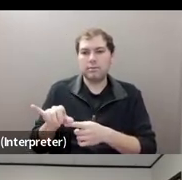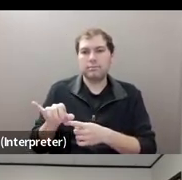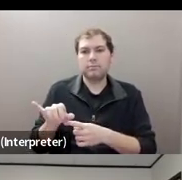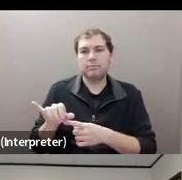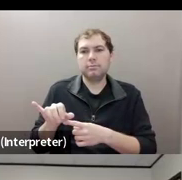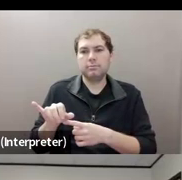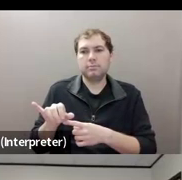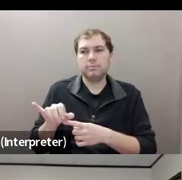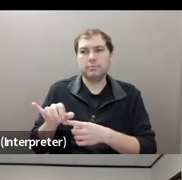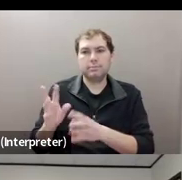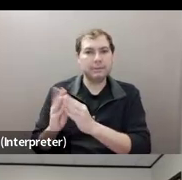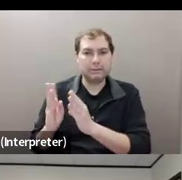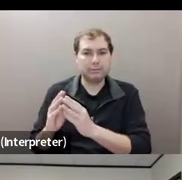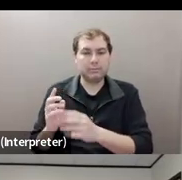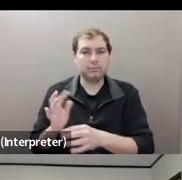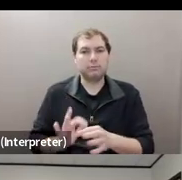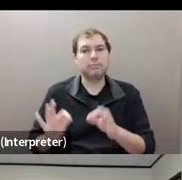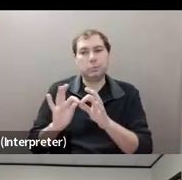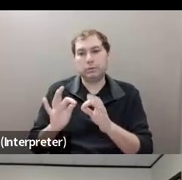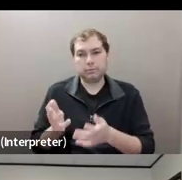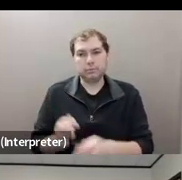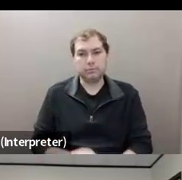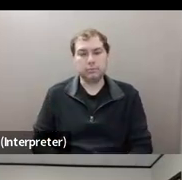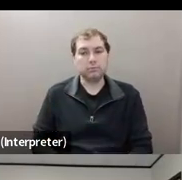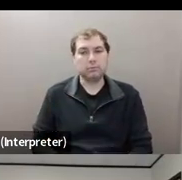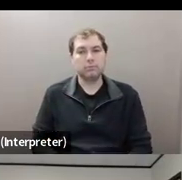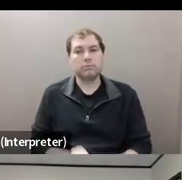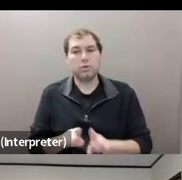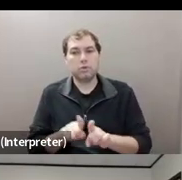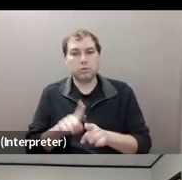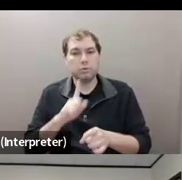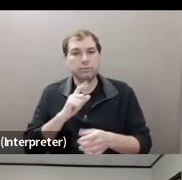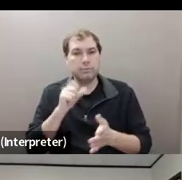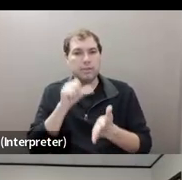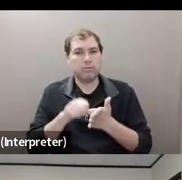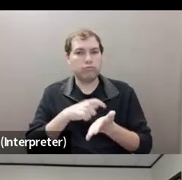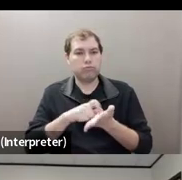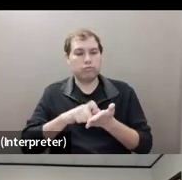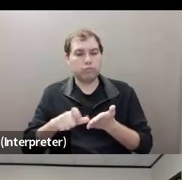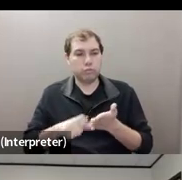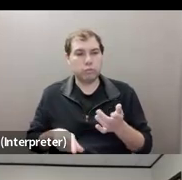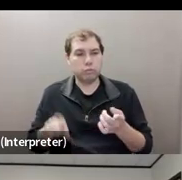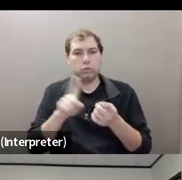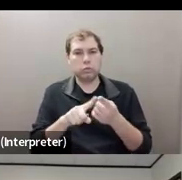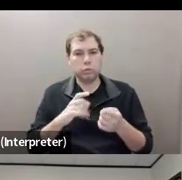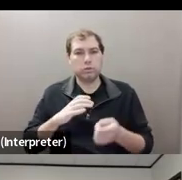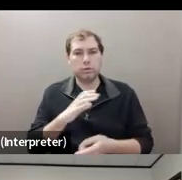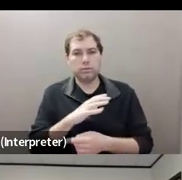Beck Levin: meeting is super important. I also wrote a letter to Commissioner Martin O'malley